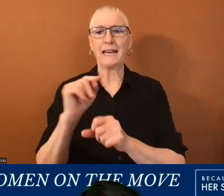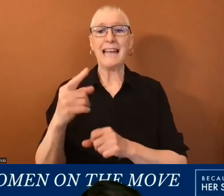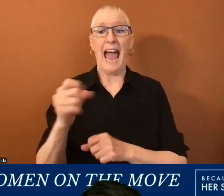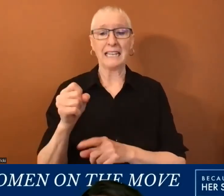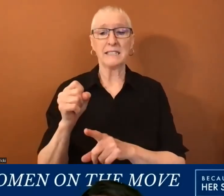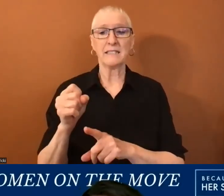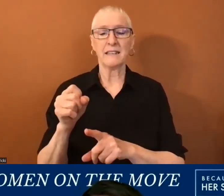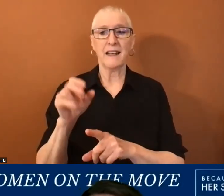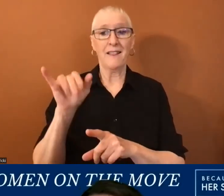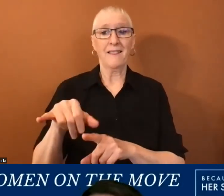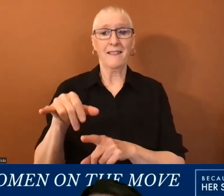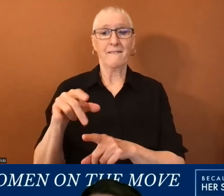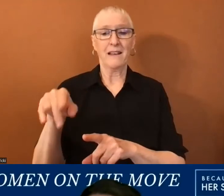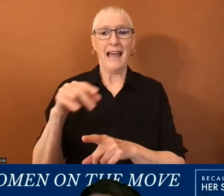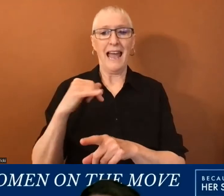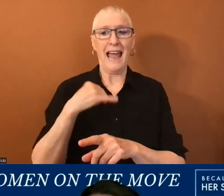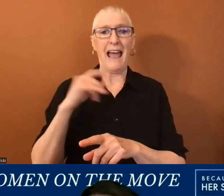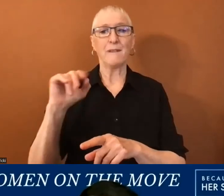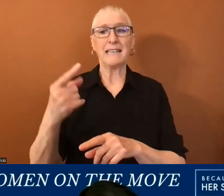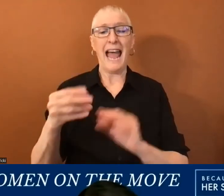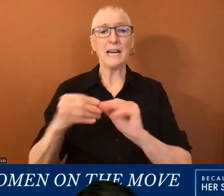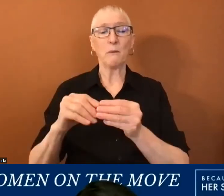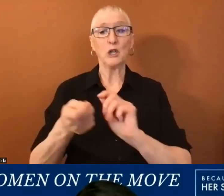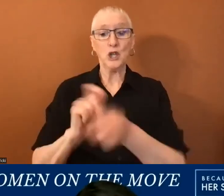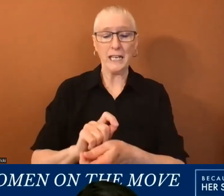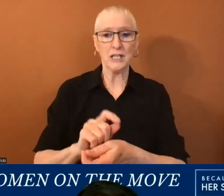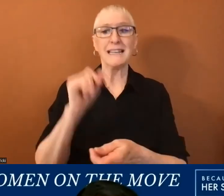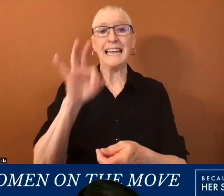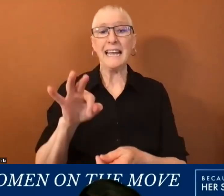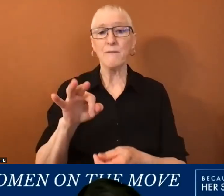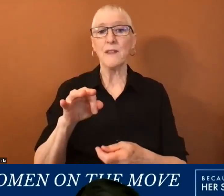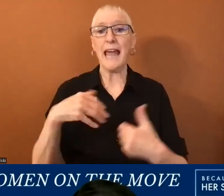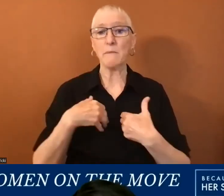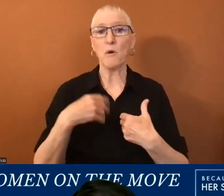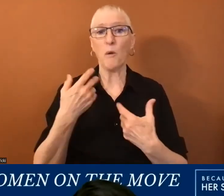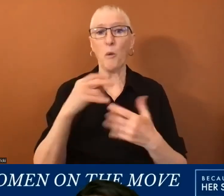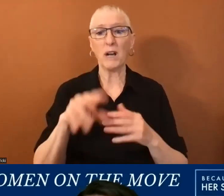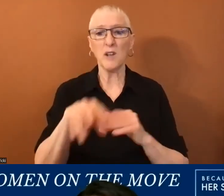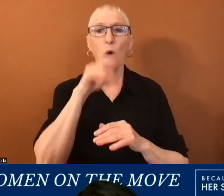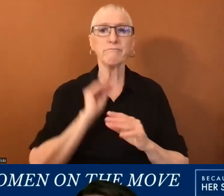have the tag number changes if the animal has been digested, which is super cool.